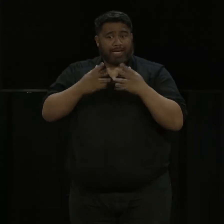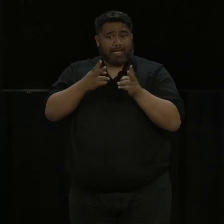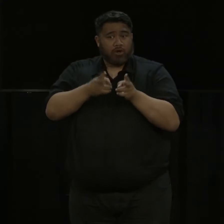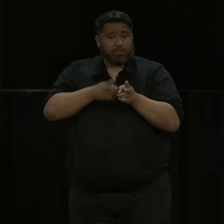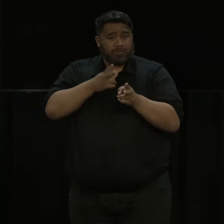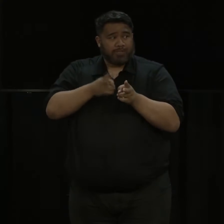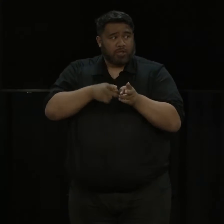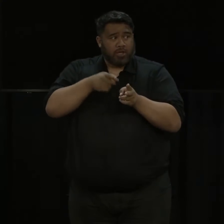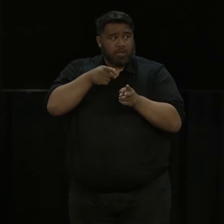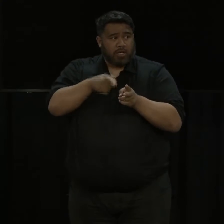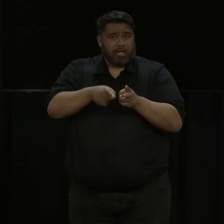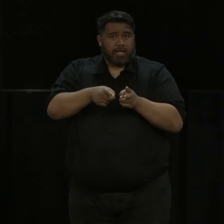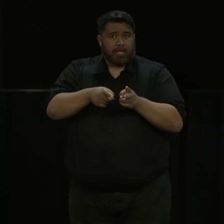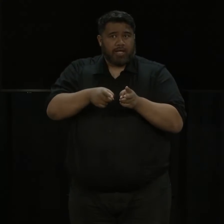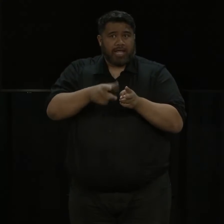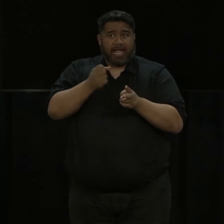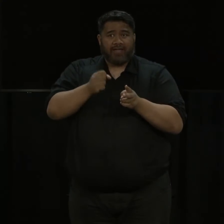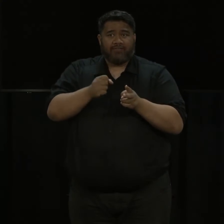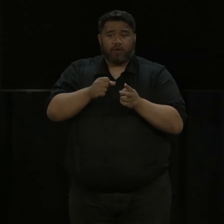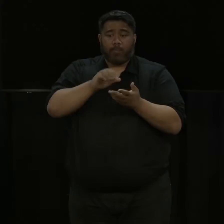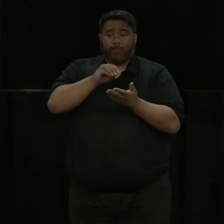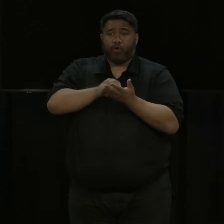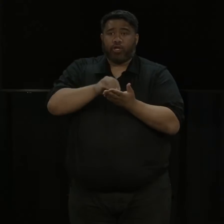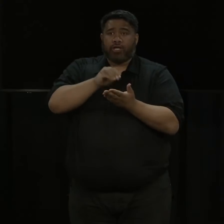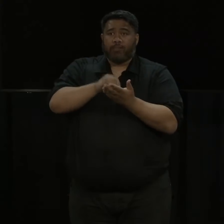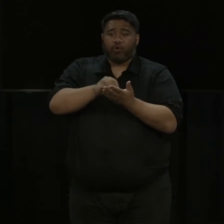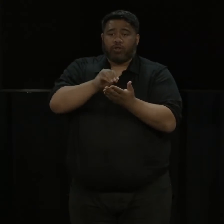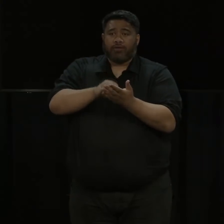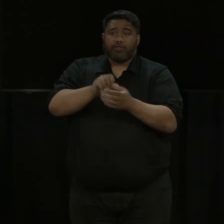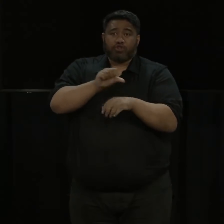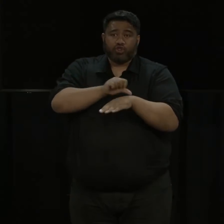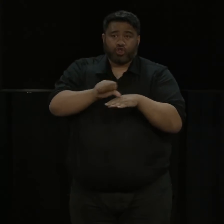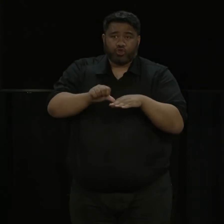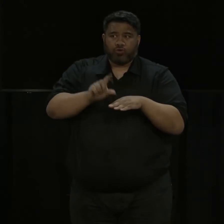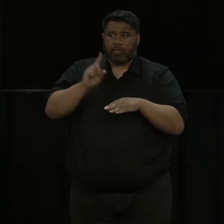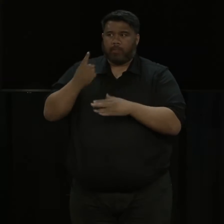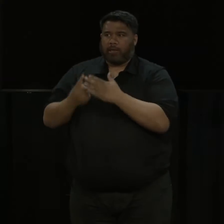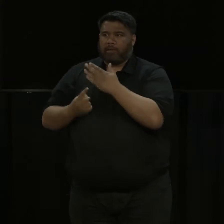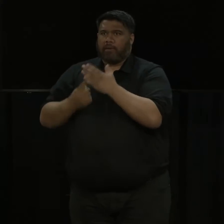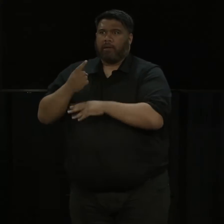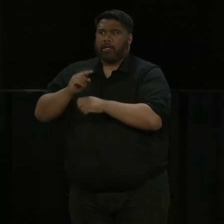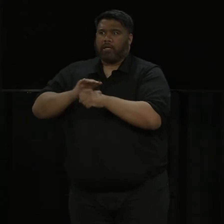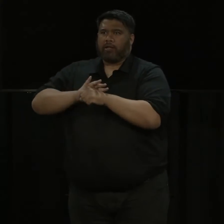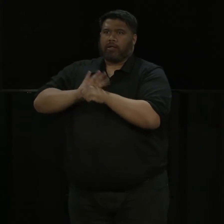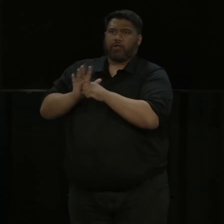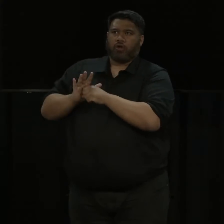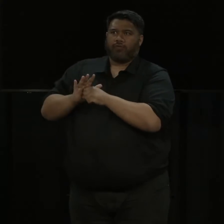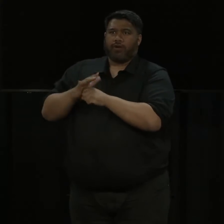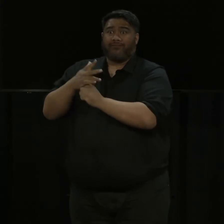It is included in the advice provided to the government.